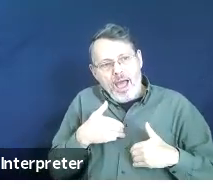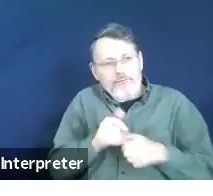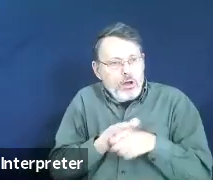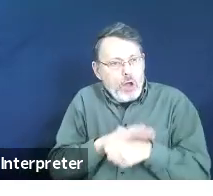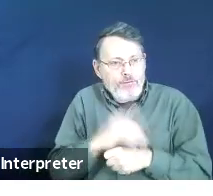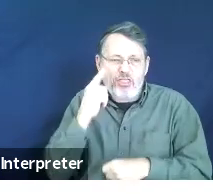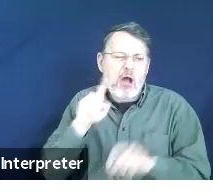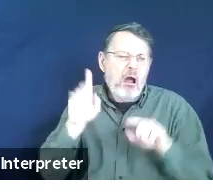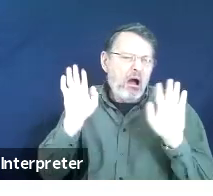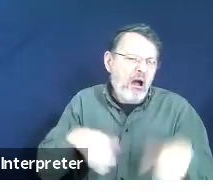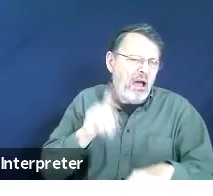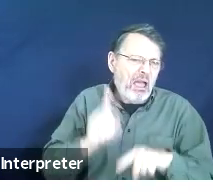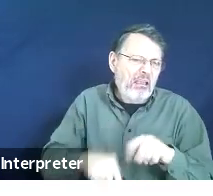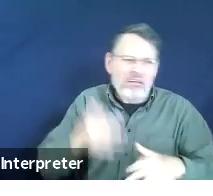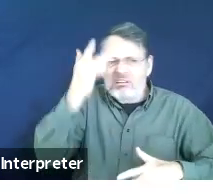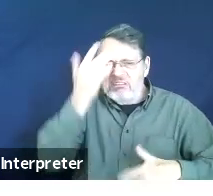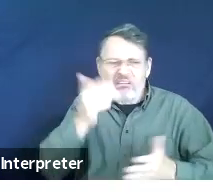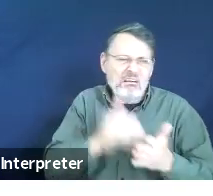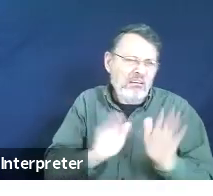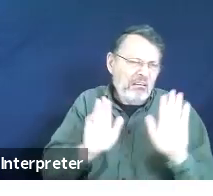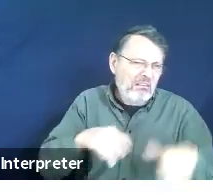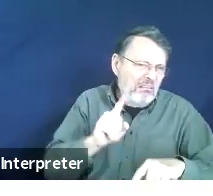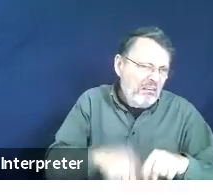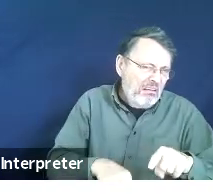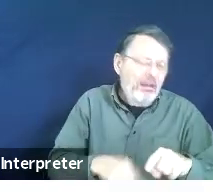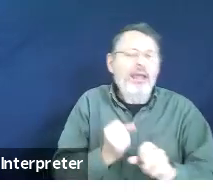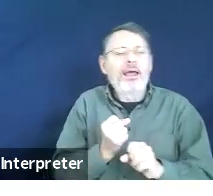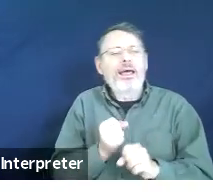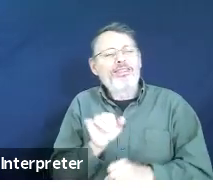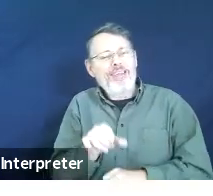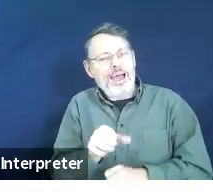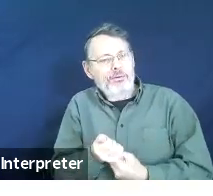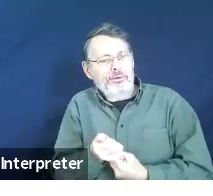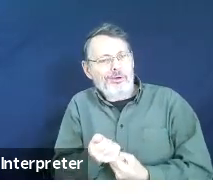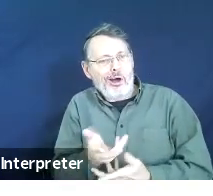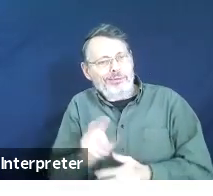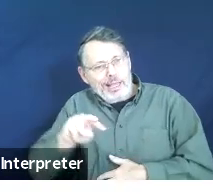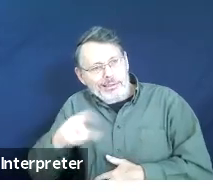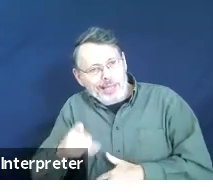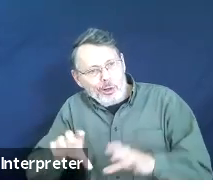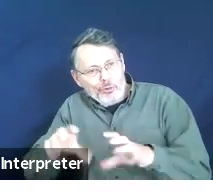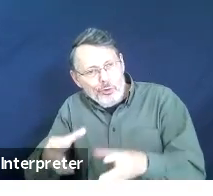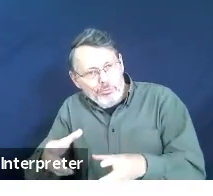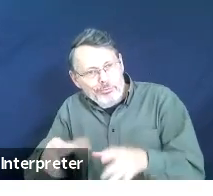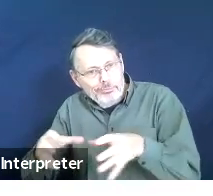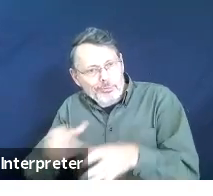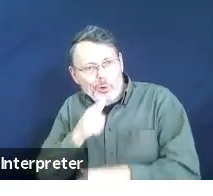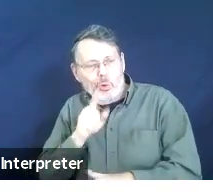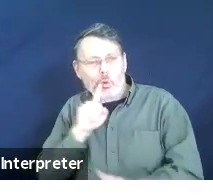again and creating kind of a separate group of individuals who maybe were less afraid or being